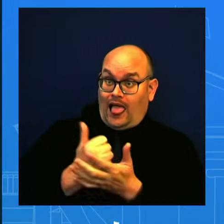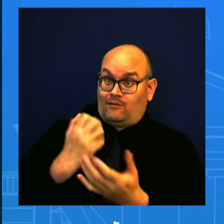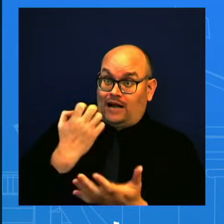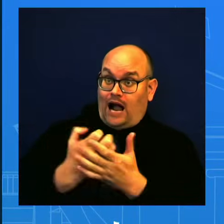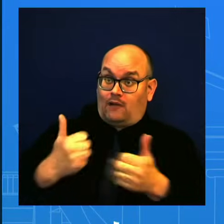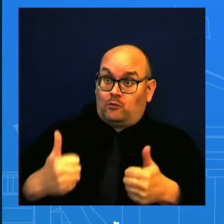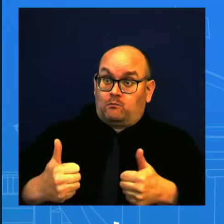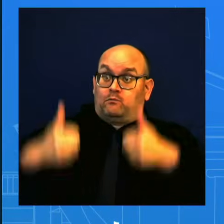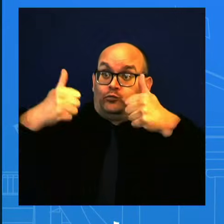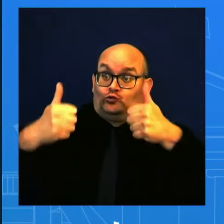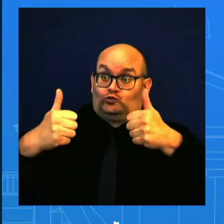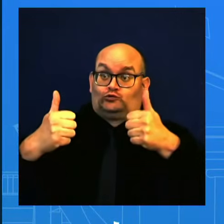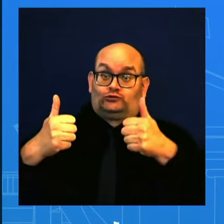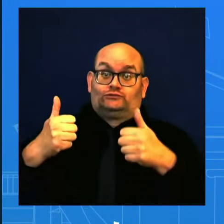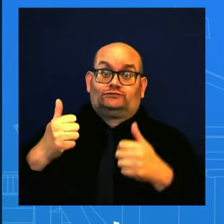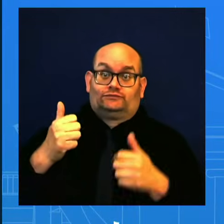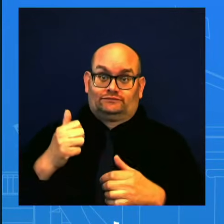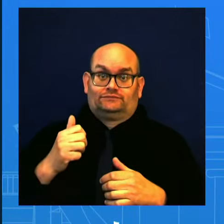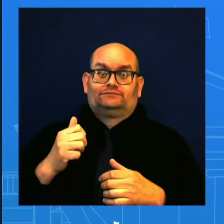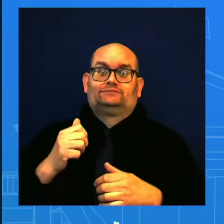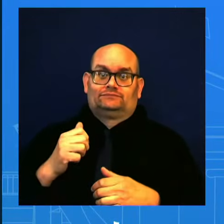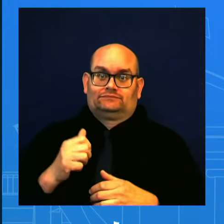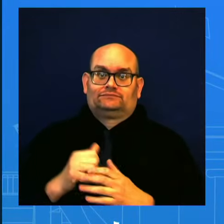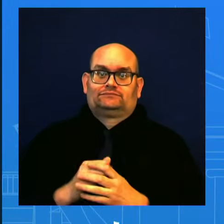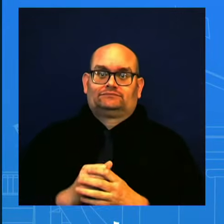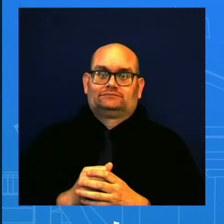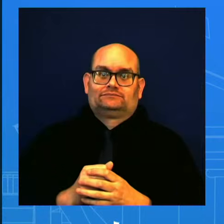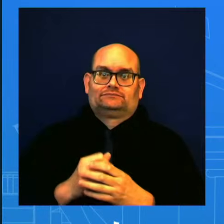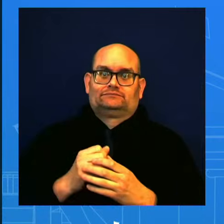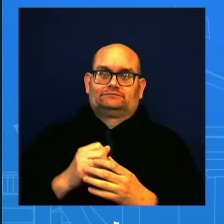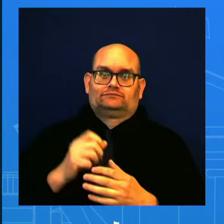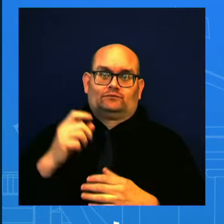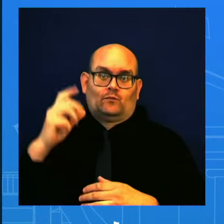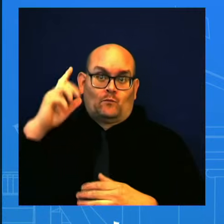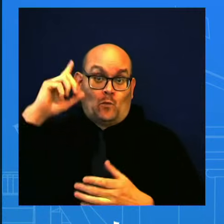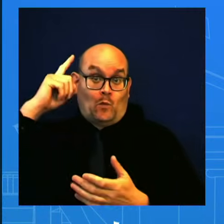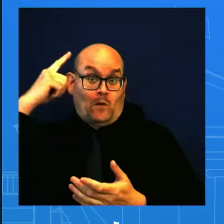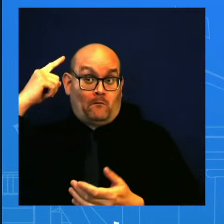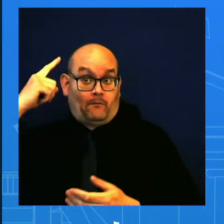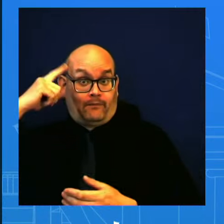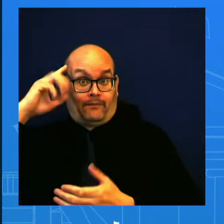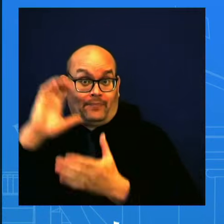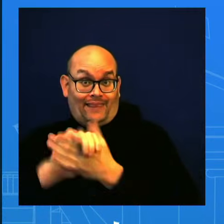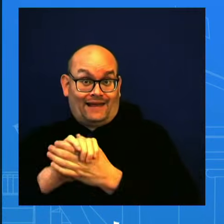I mean, another assassination attempt on a former president. Ms. Jean-Pierre: So, I'll say this. So, we are aware of the -- of the indictment